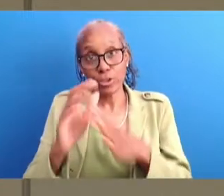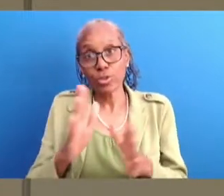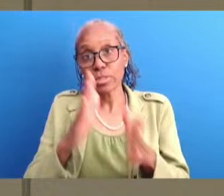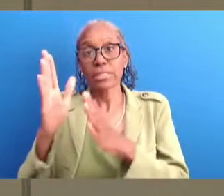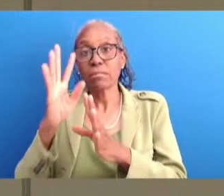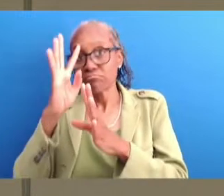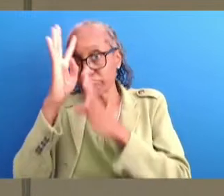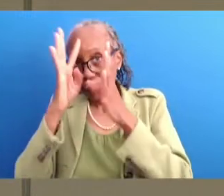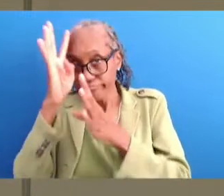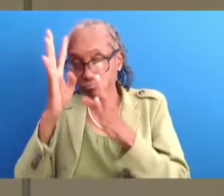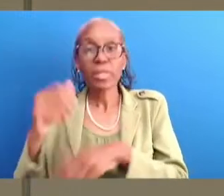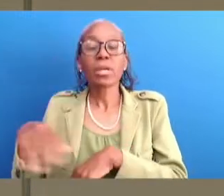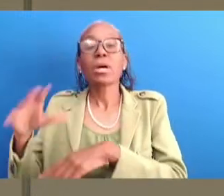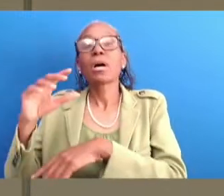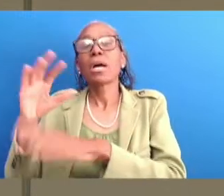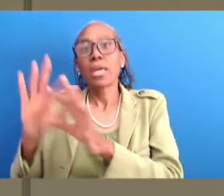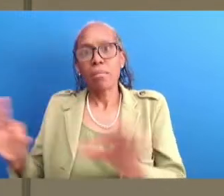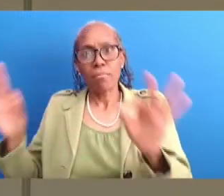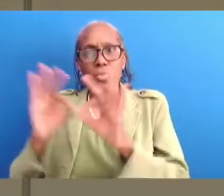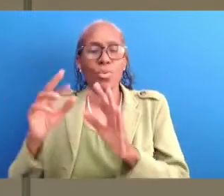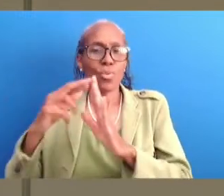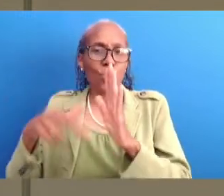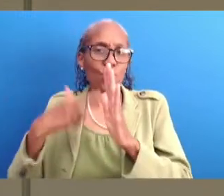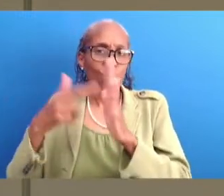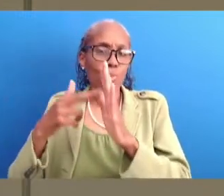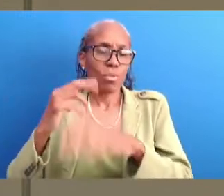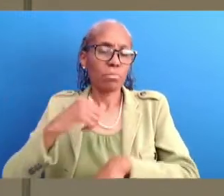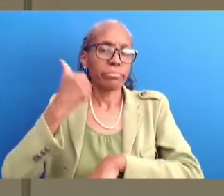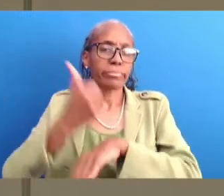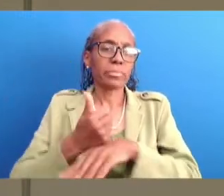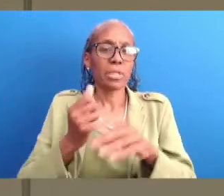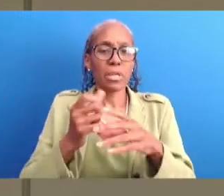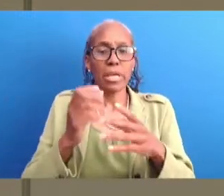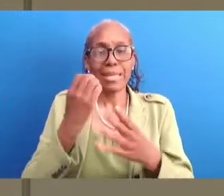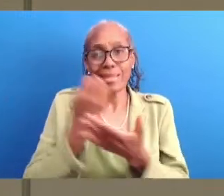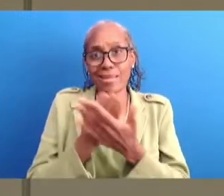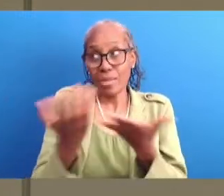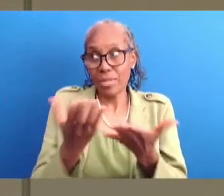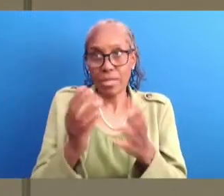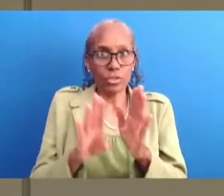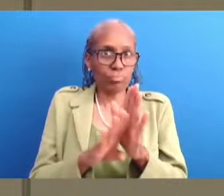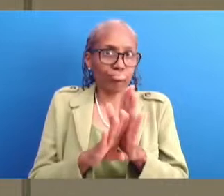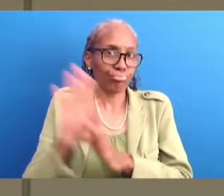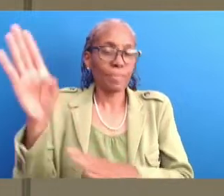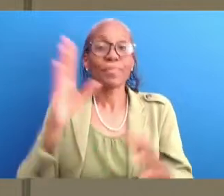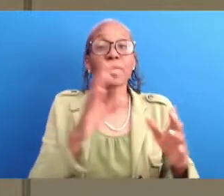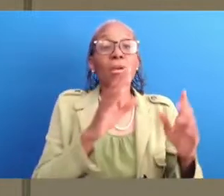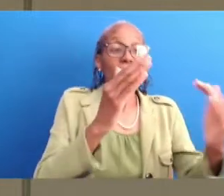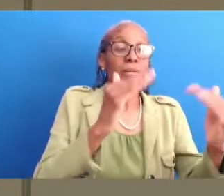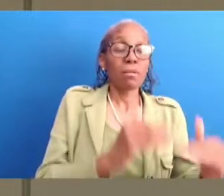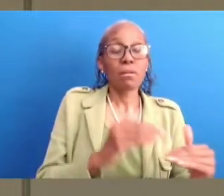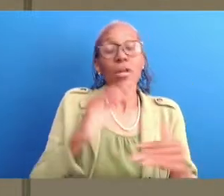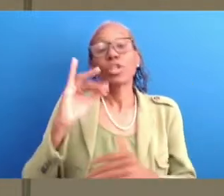ECONOMIC DEVELOPMENT THROUGH ENTREPRENEURSHIP, BUSINESS